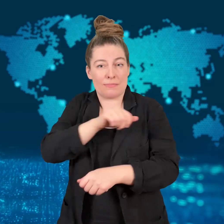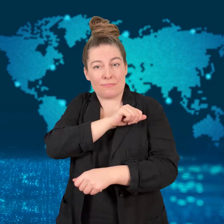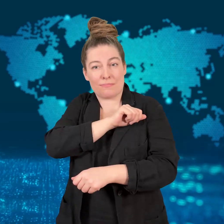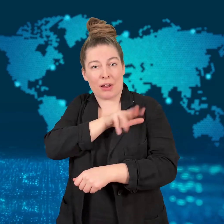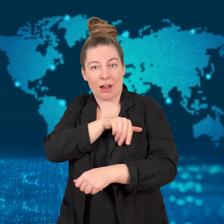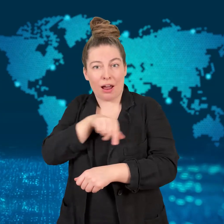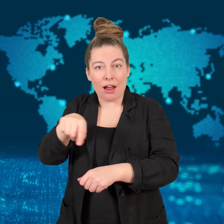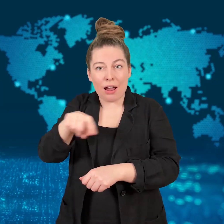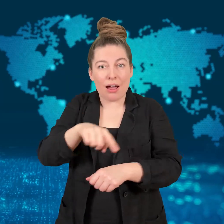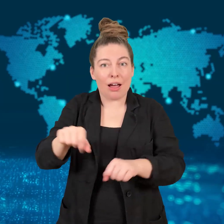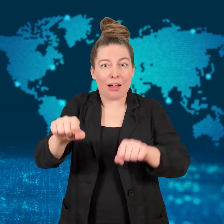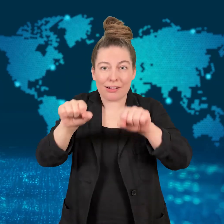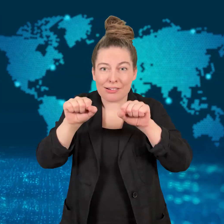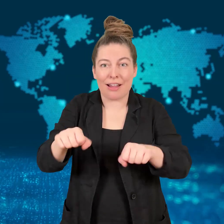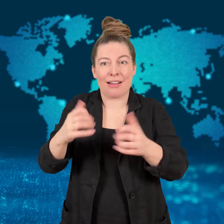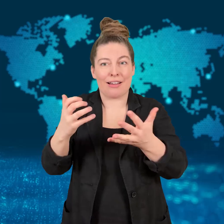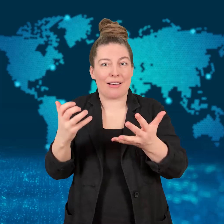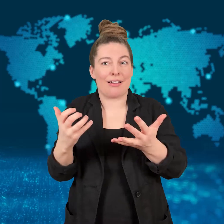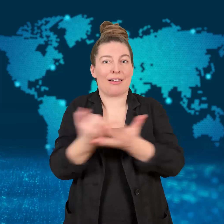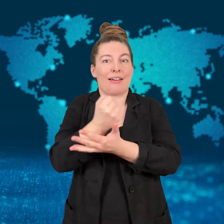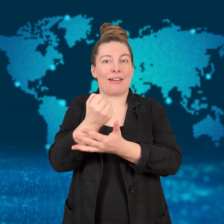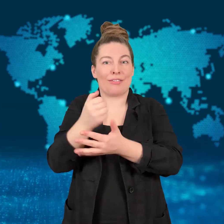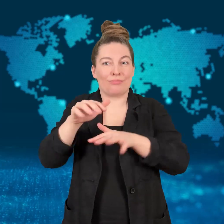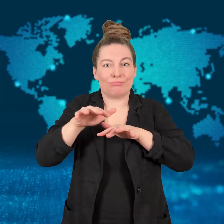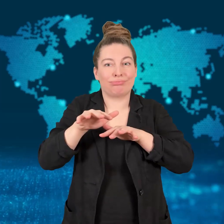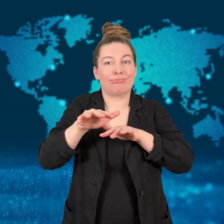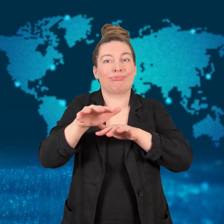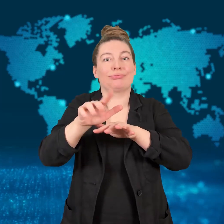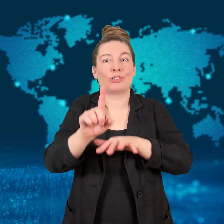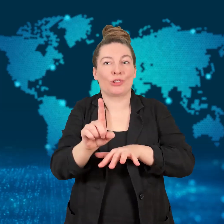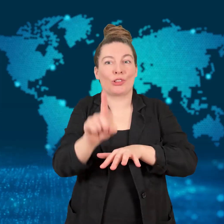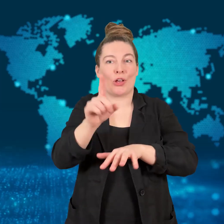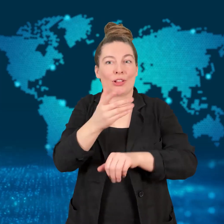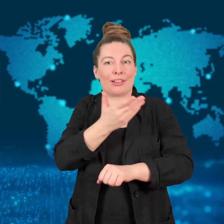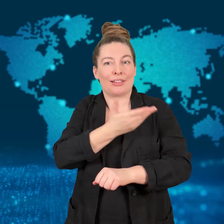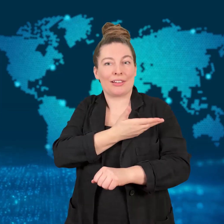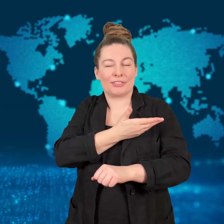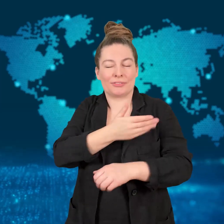return to northern Gaza using the route.